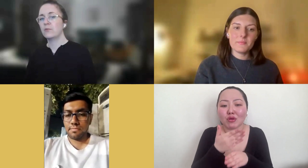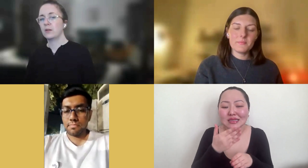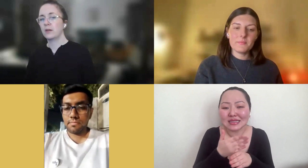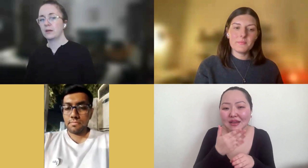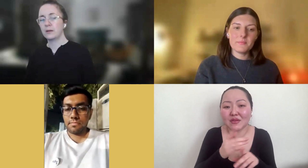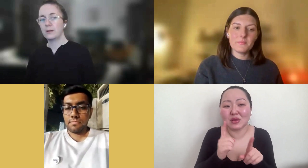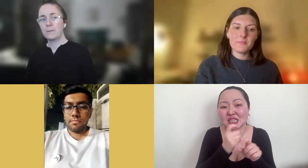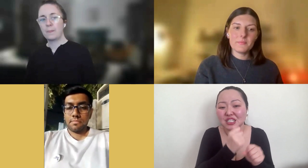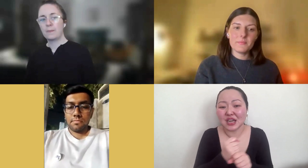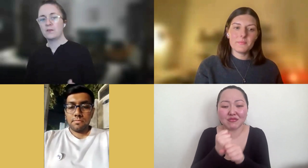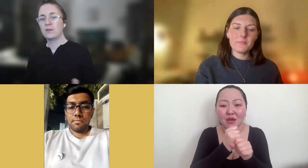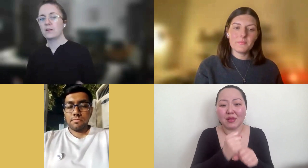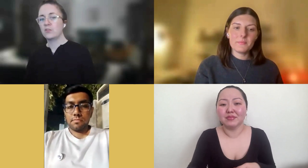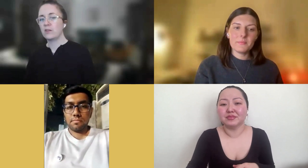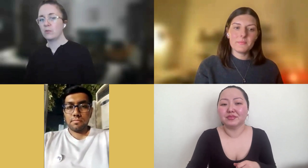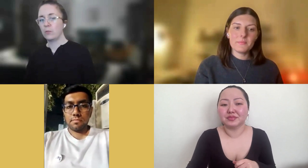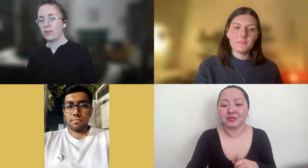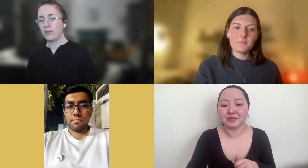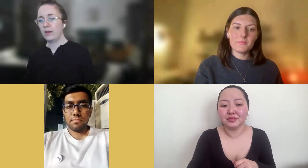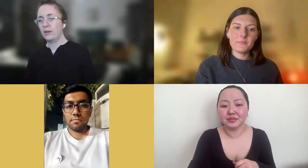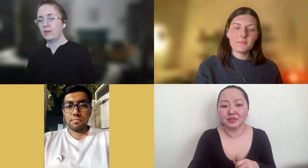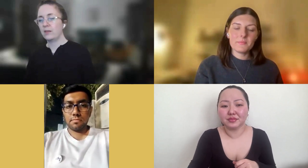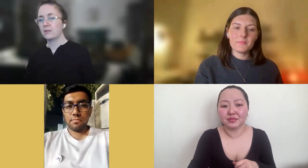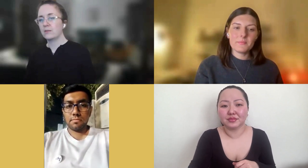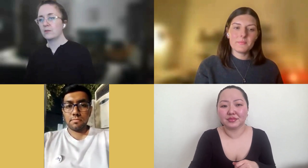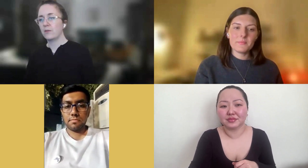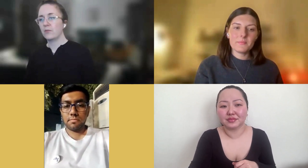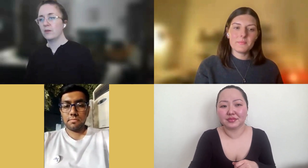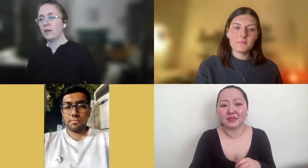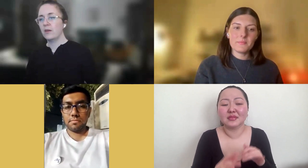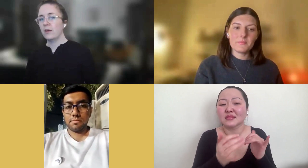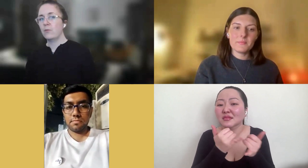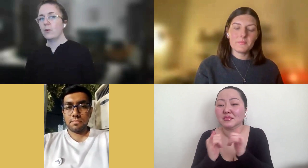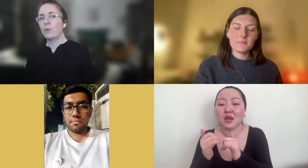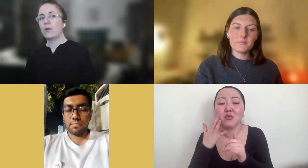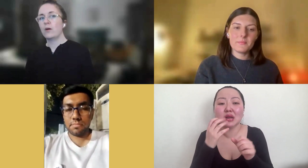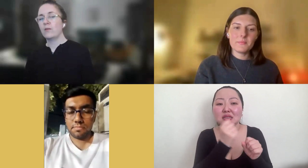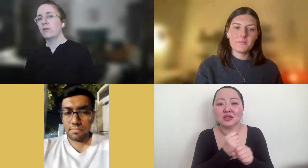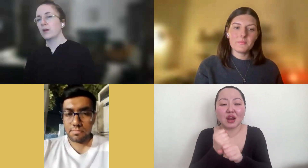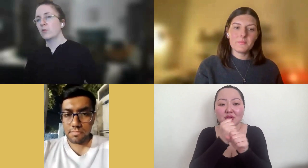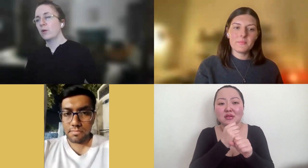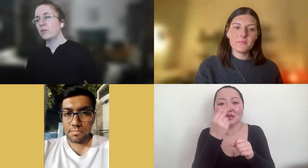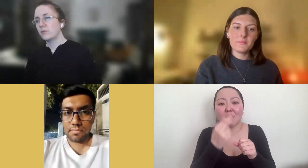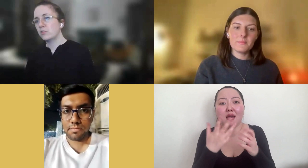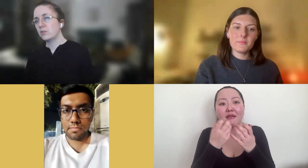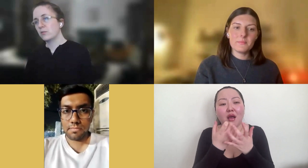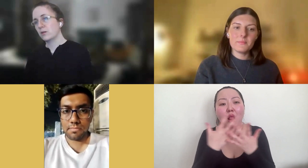it comes to design in general with that. I think sometimes, we want the preservation of